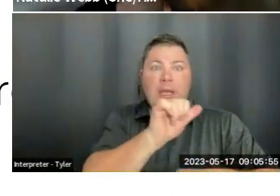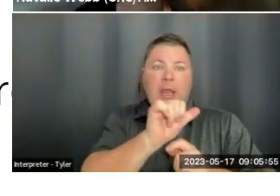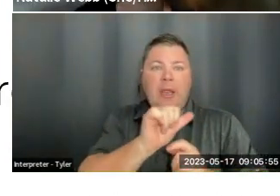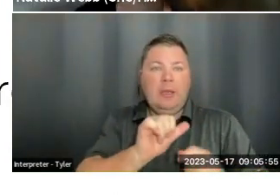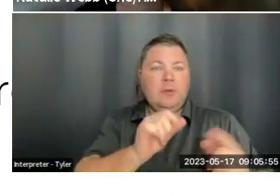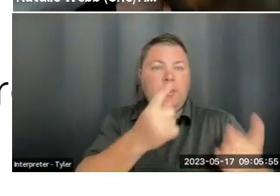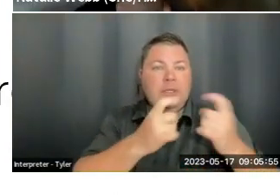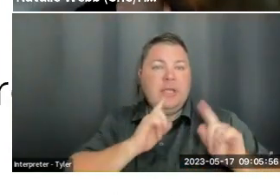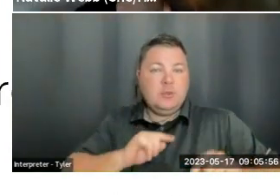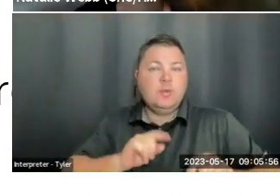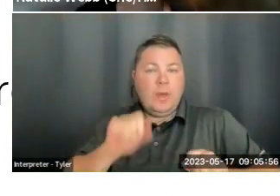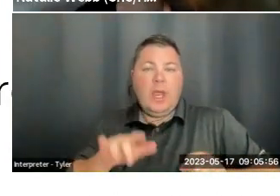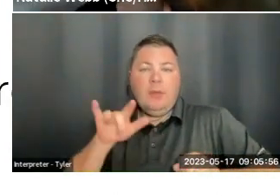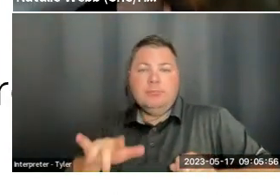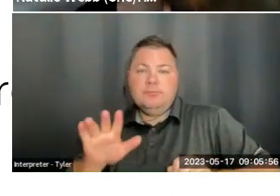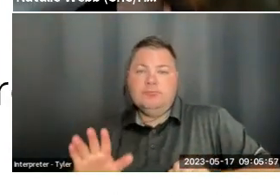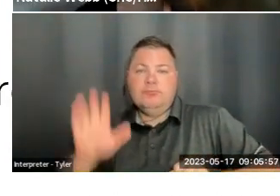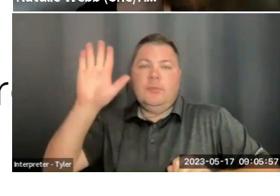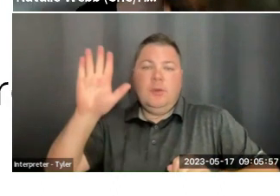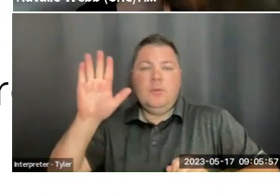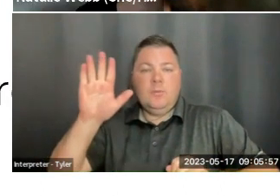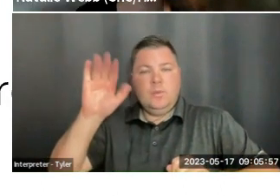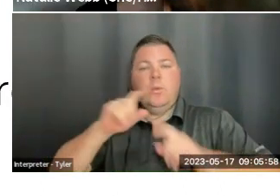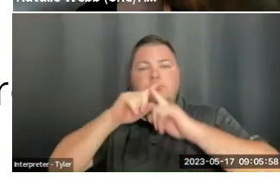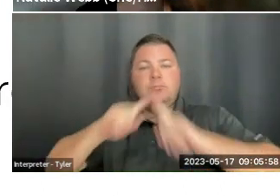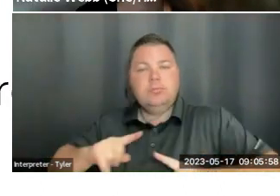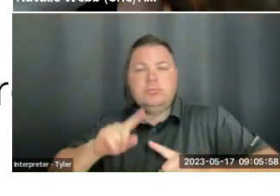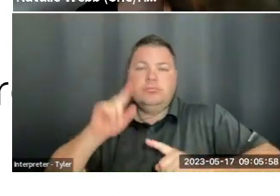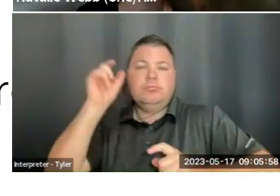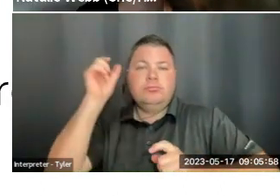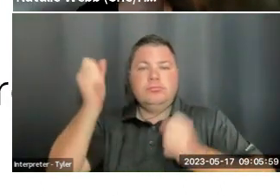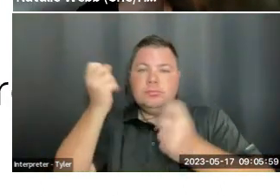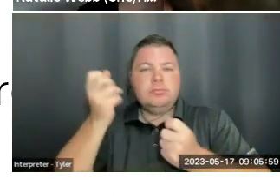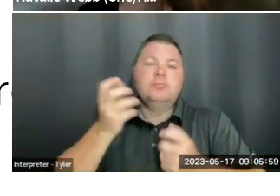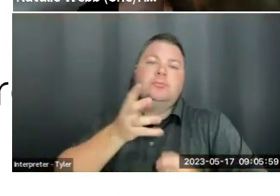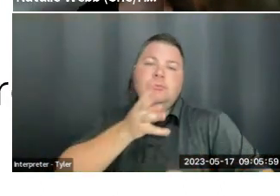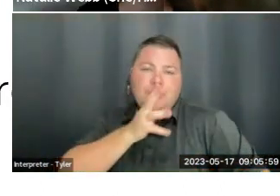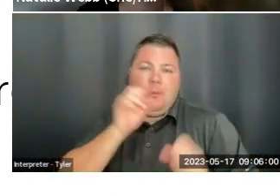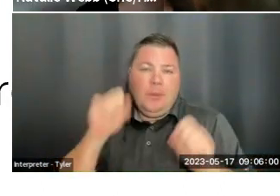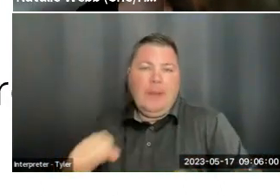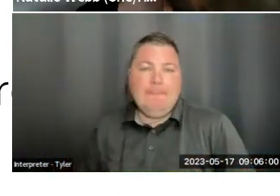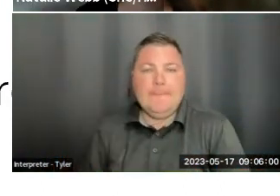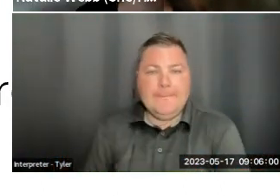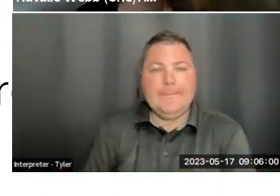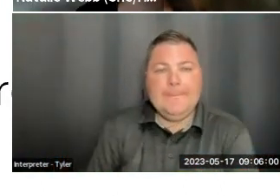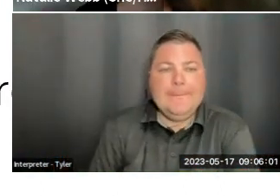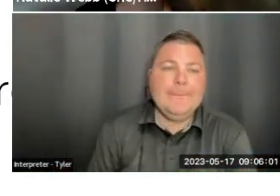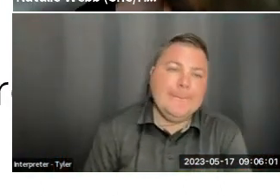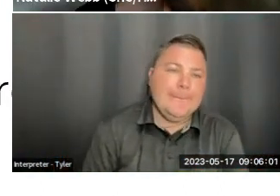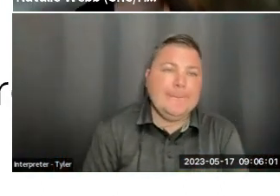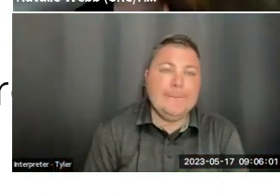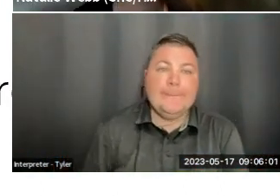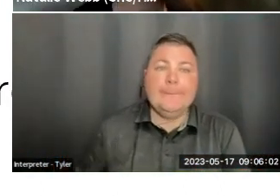Also, during the Q&A, you may raise your hand if you would like to speak. We'll permit you to turn on your